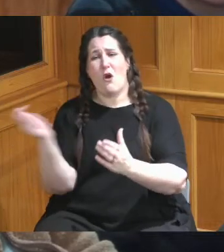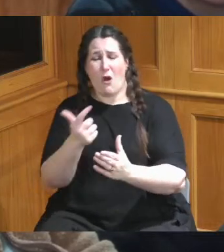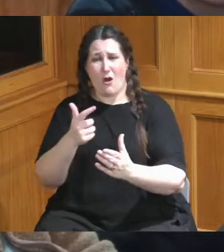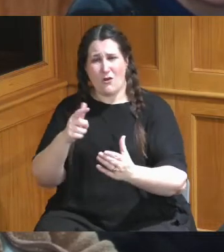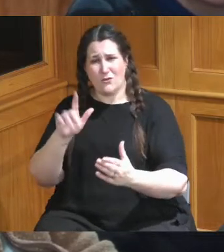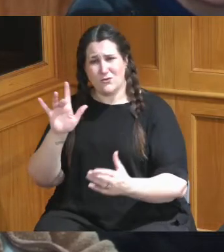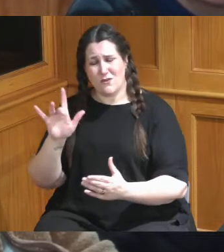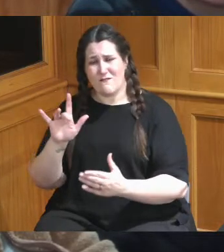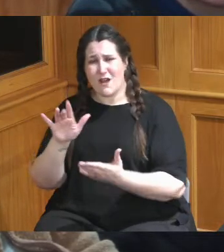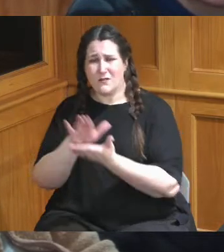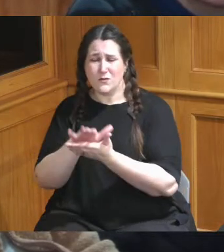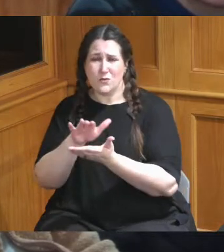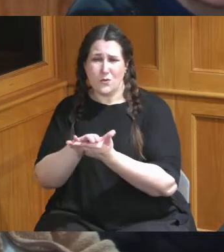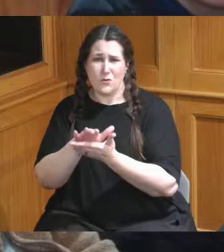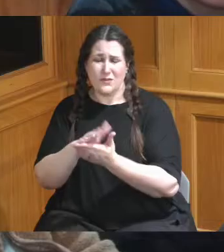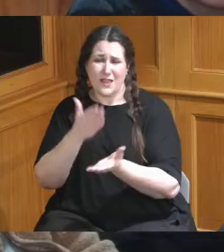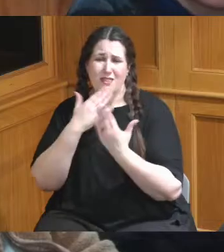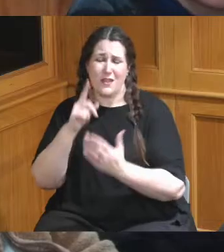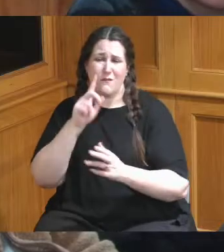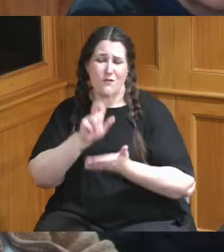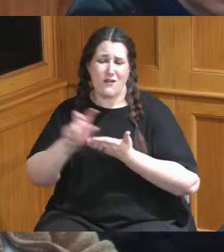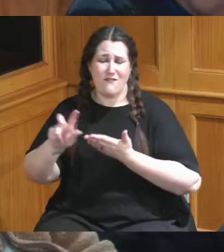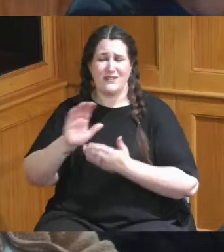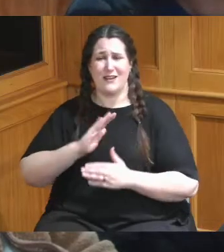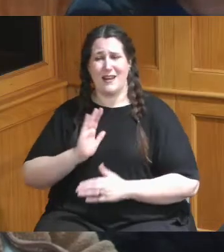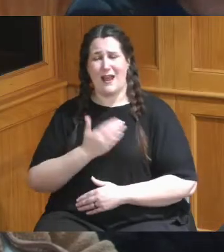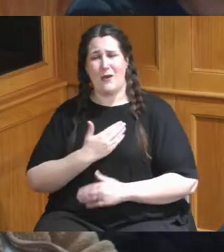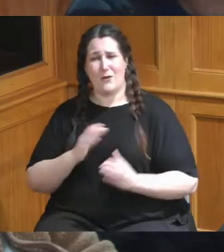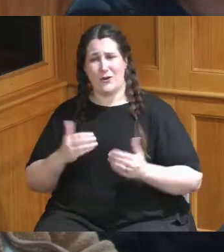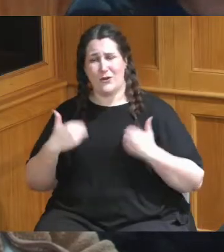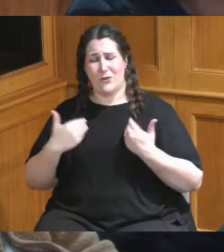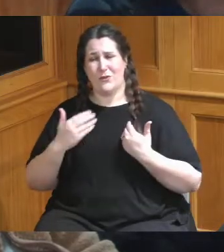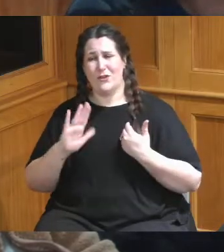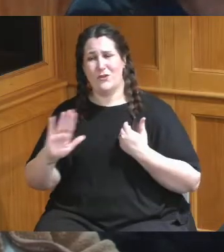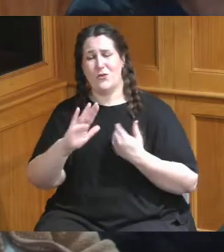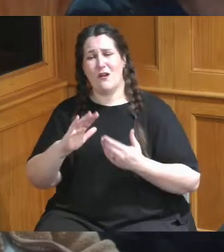schools. Thank you for investing in our youth and for your continued partnership. Thank you